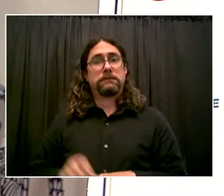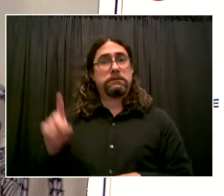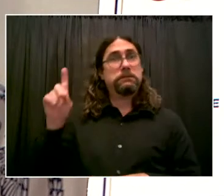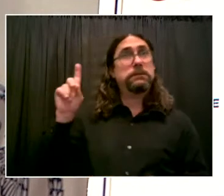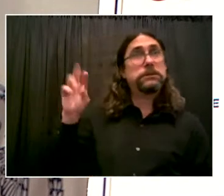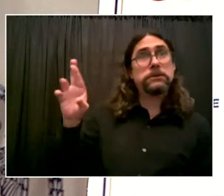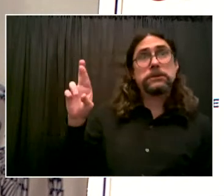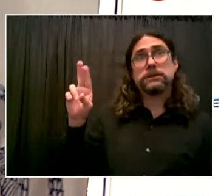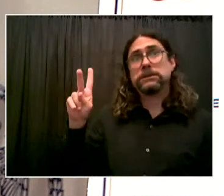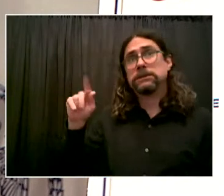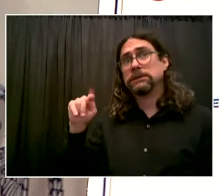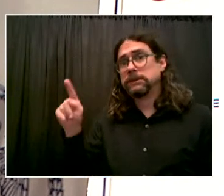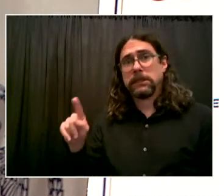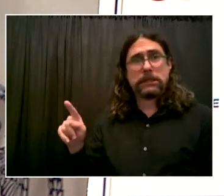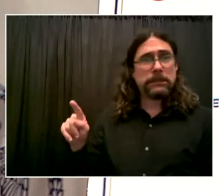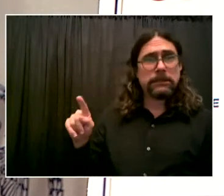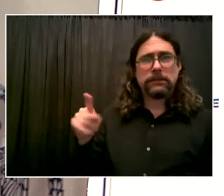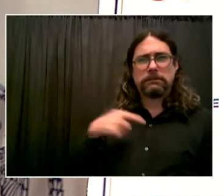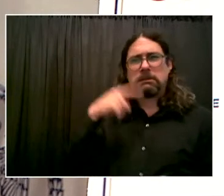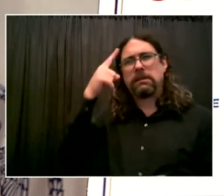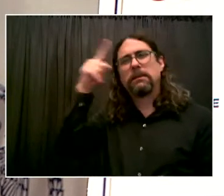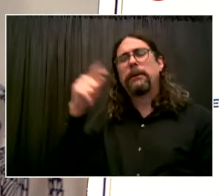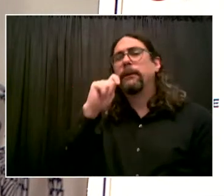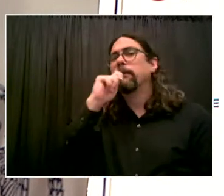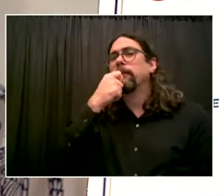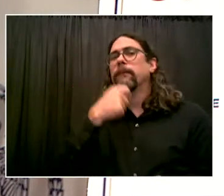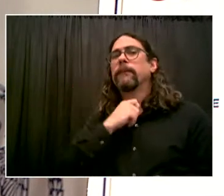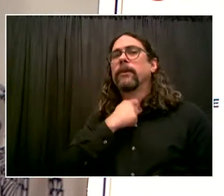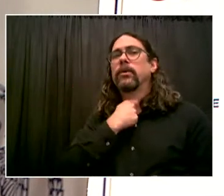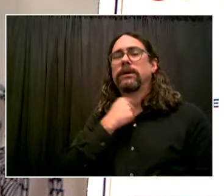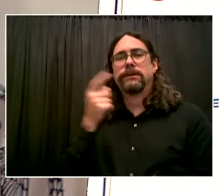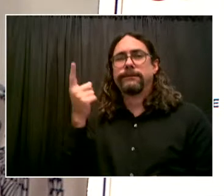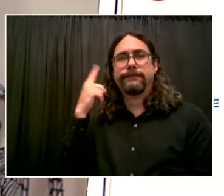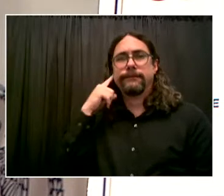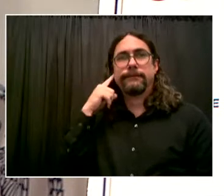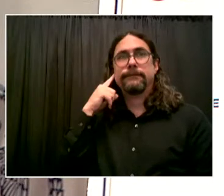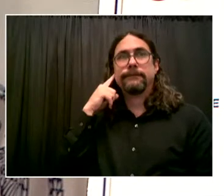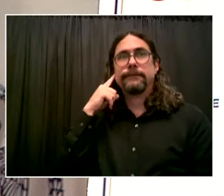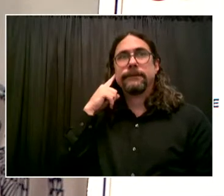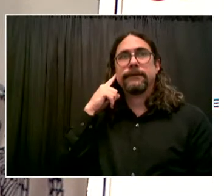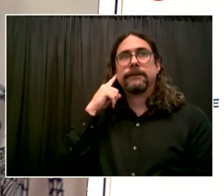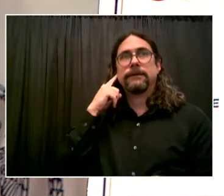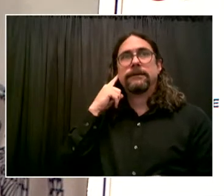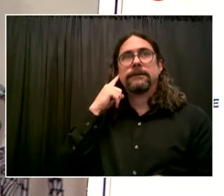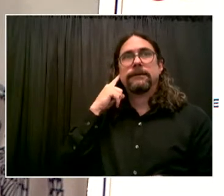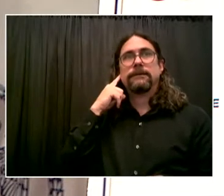DR. KATZ, DR. CHOKSHI?